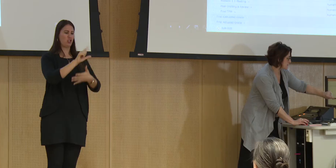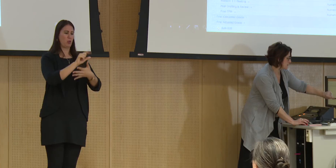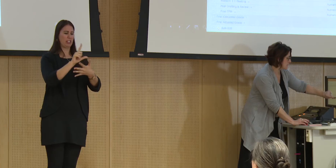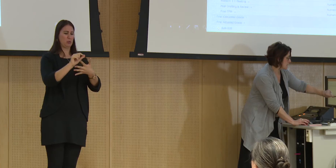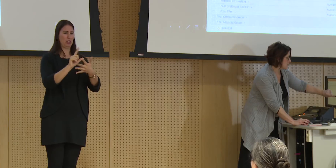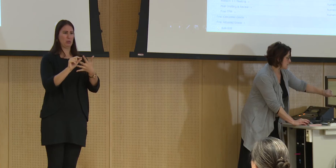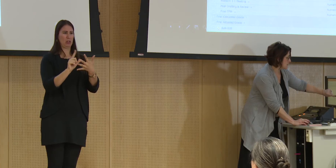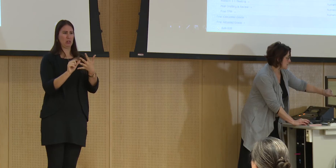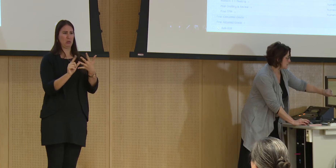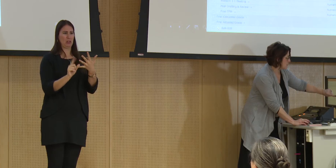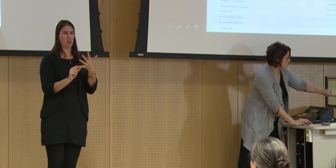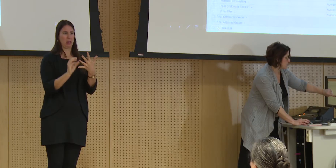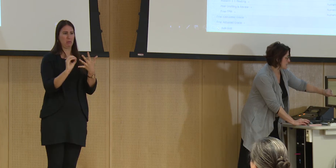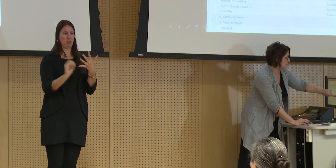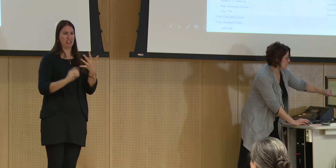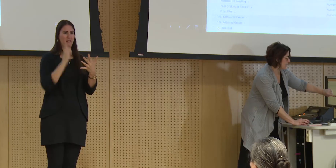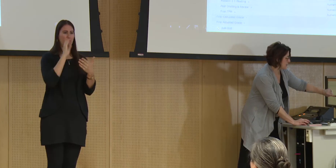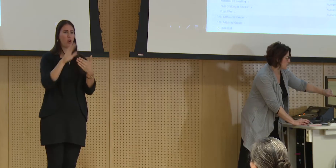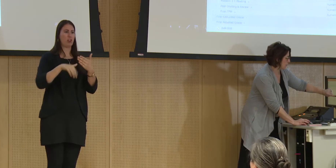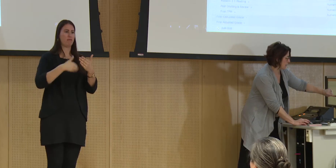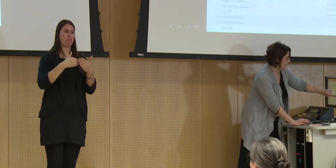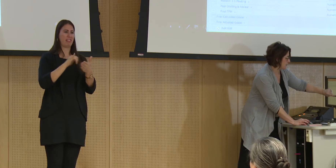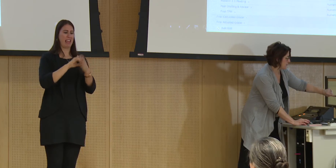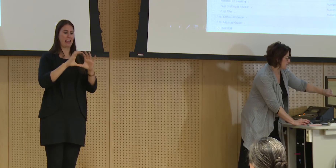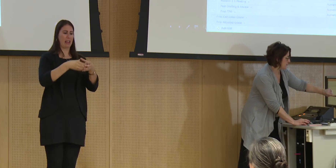to this ultimate category.